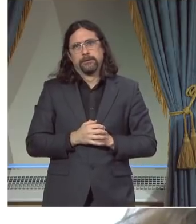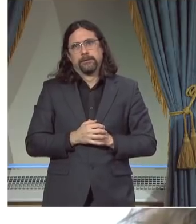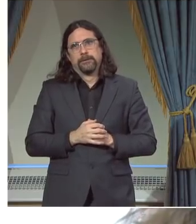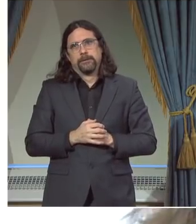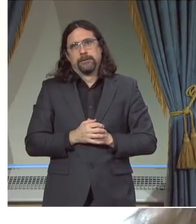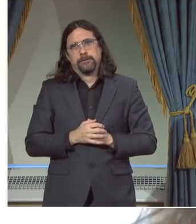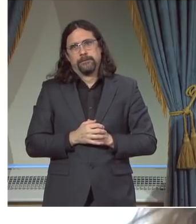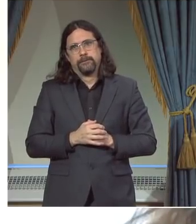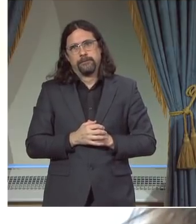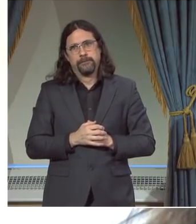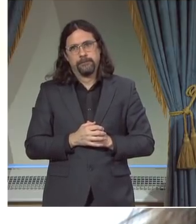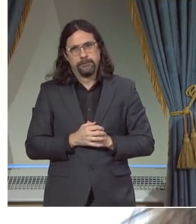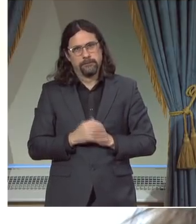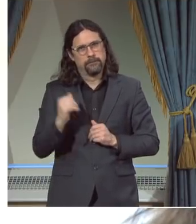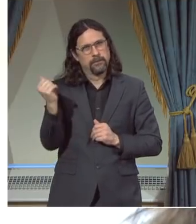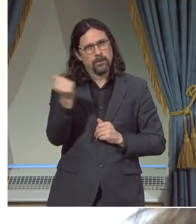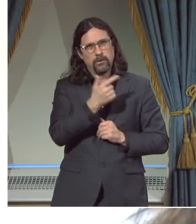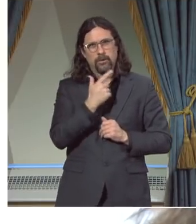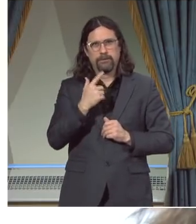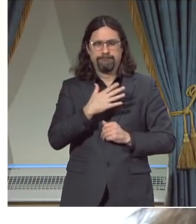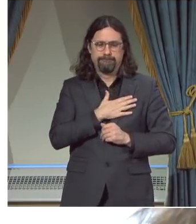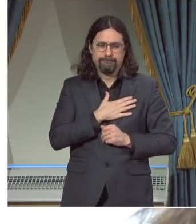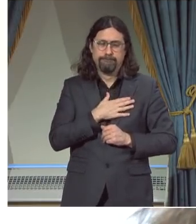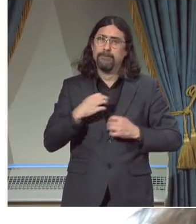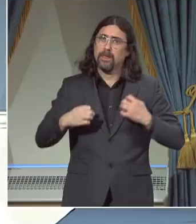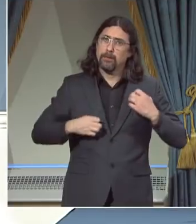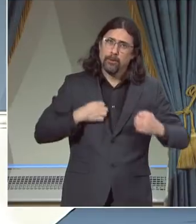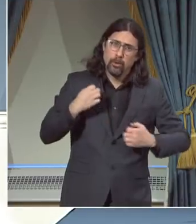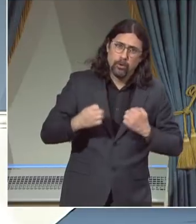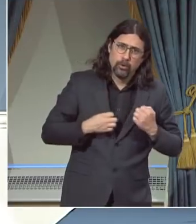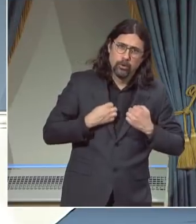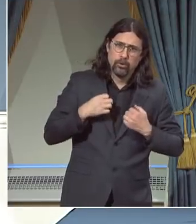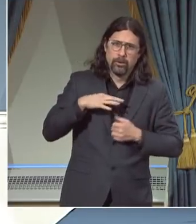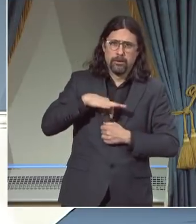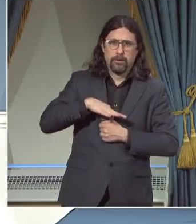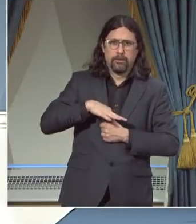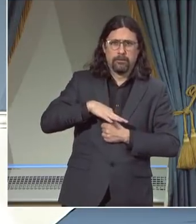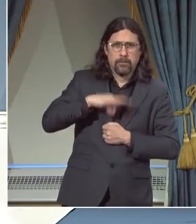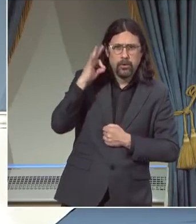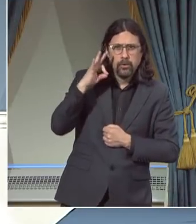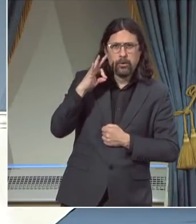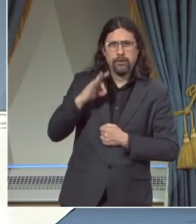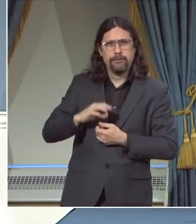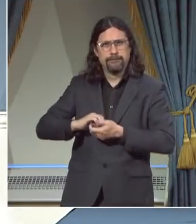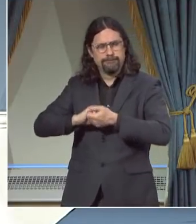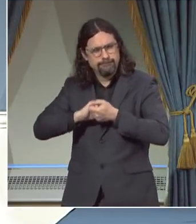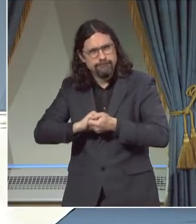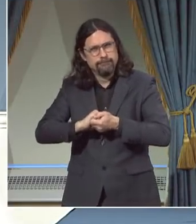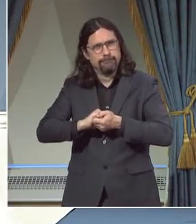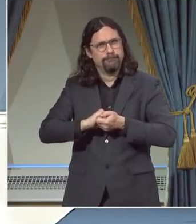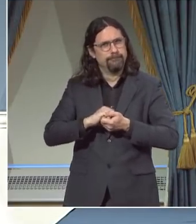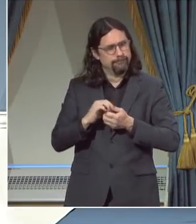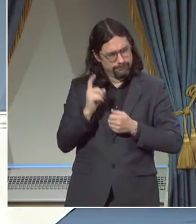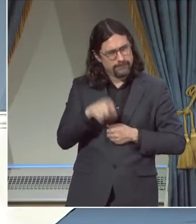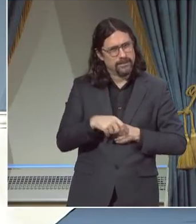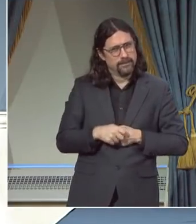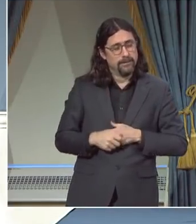BE DISTANCING, WE NEED TO DIG DEEP, OMCE TOGETHER EMOTIONALLY AND SPIRITUALL AYND BE THERE FOR ONE ANOTHER. AMEN.